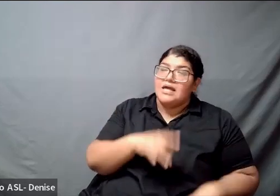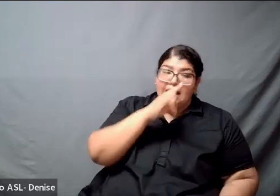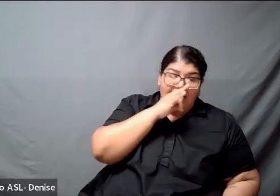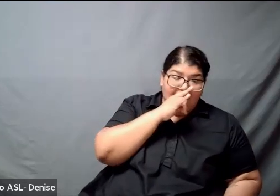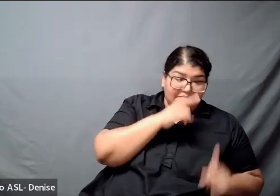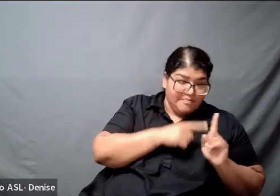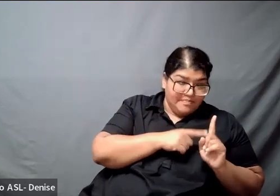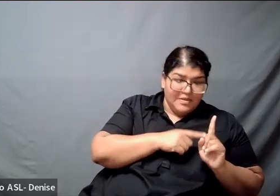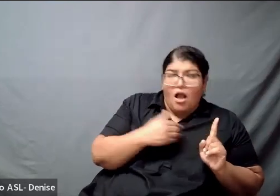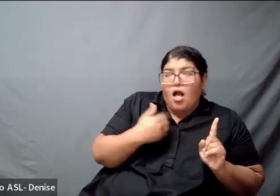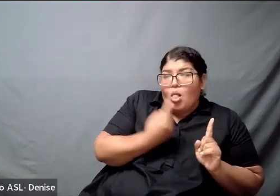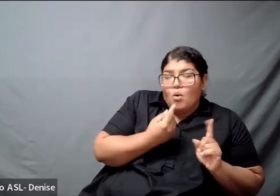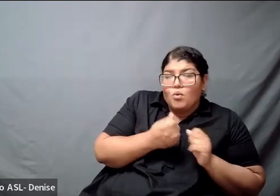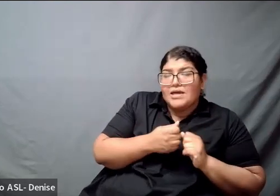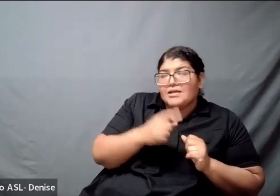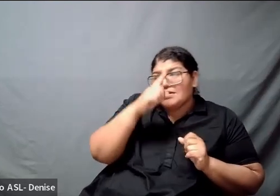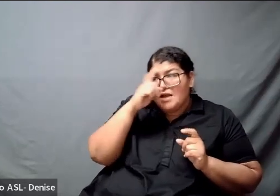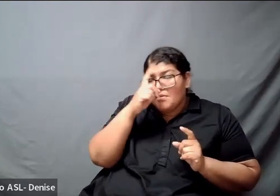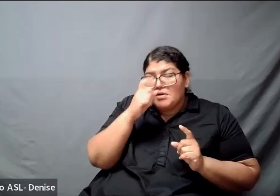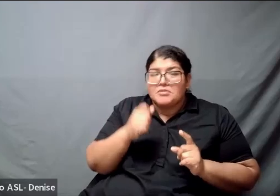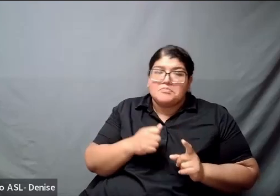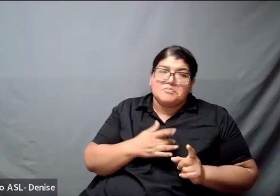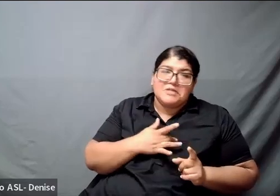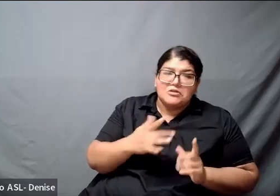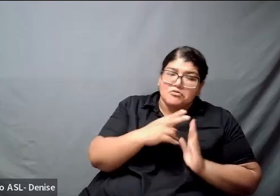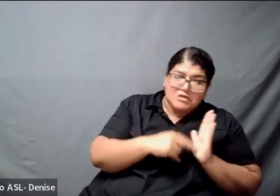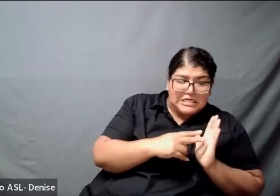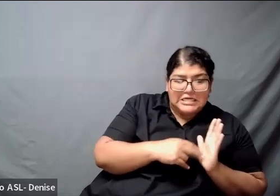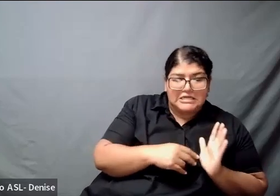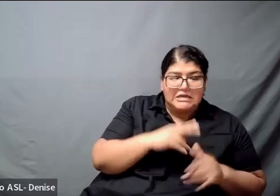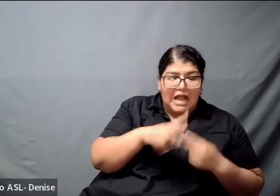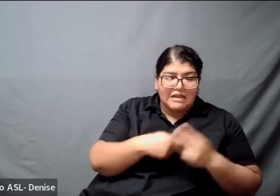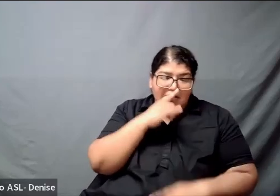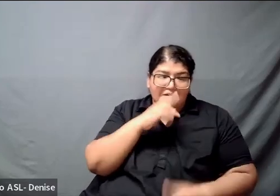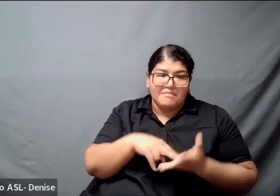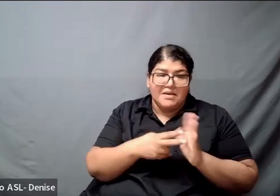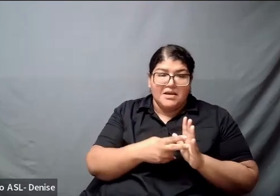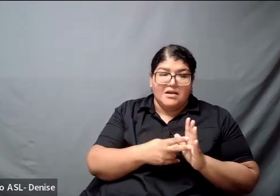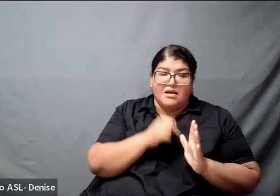and they're a one best friend kind of kid. They're a reader kind of kid, so they're not used to being alone and worse lonely.